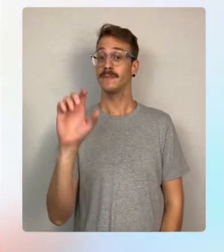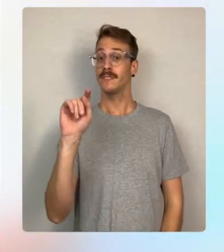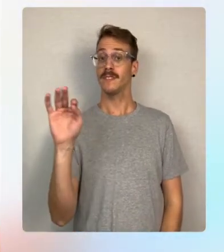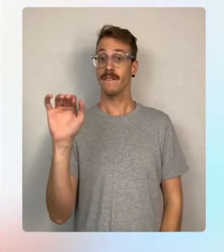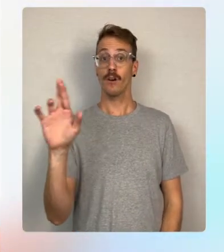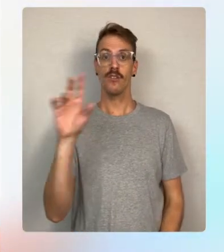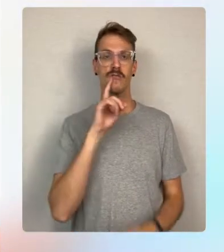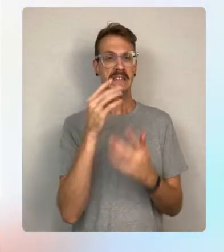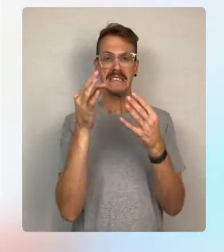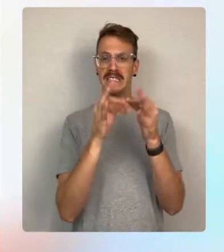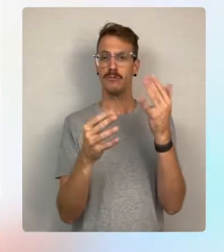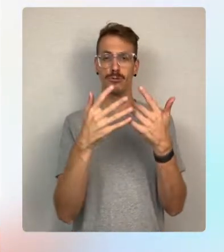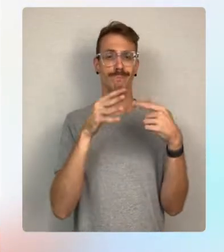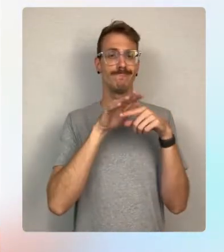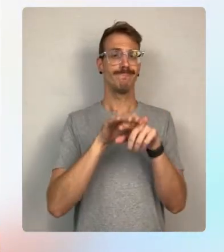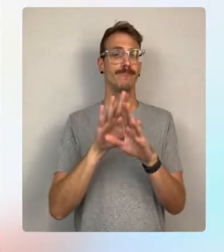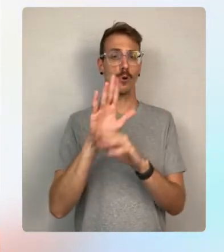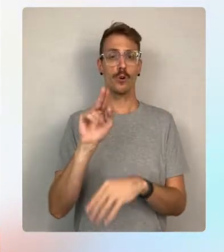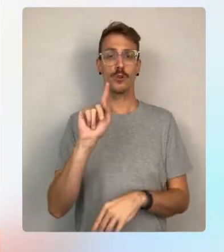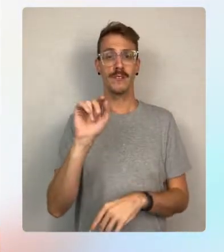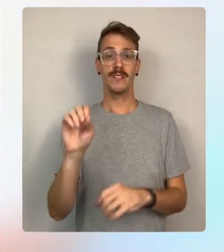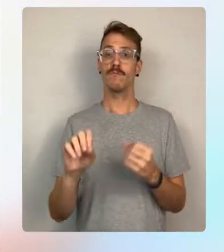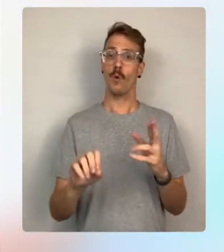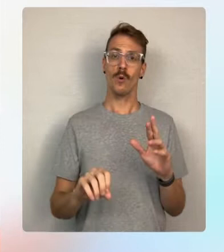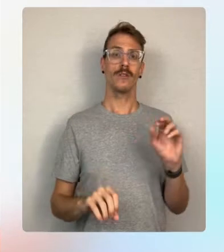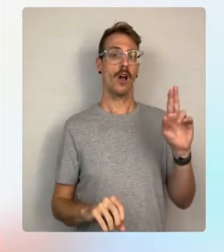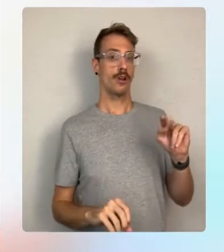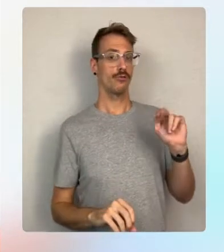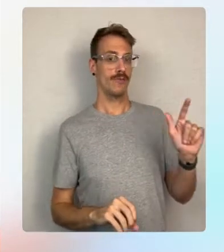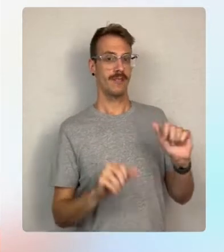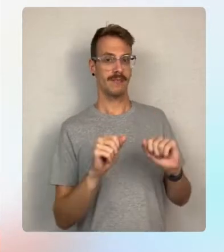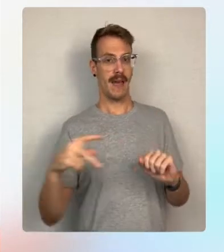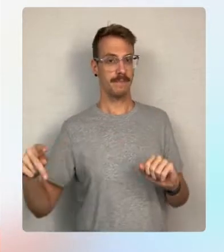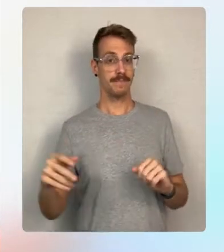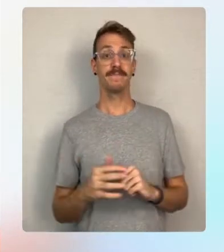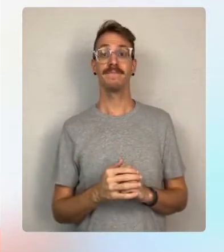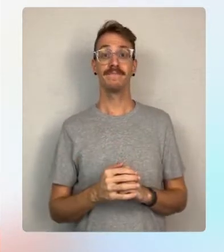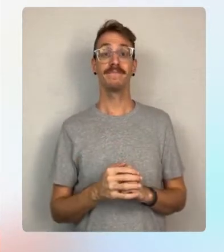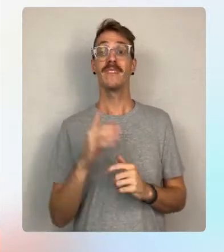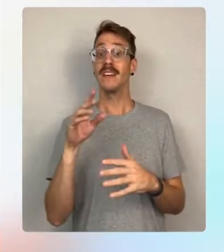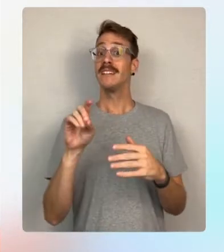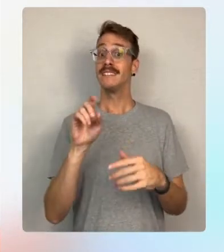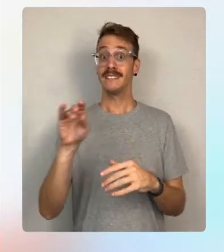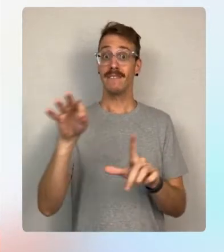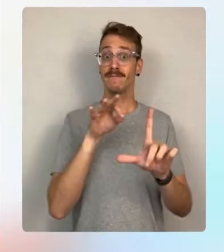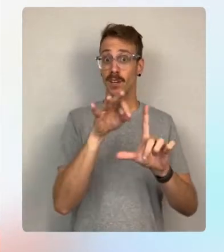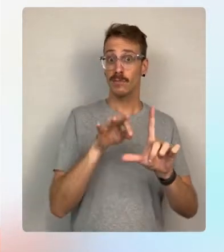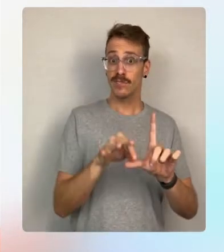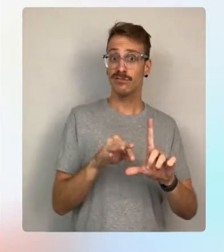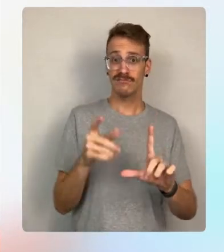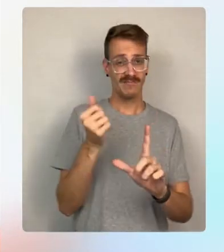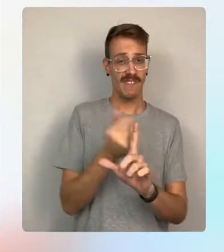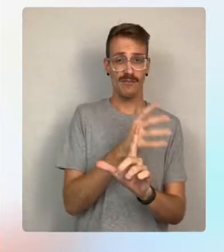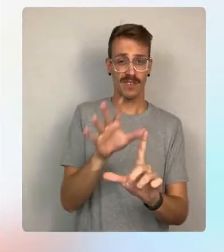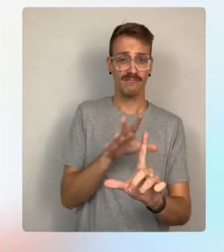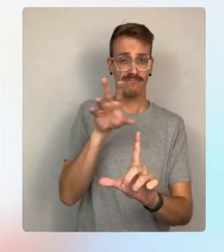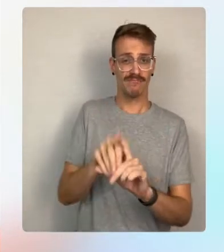ETFR is really simple to integrate into your Unity or Unreal application, and our developer documentation has all the details.